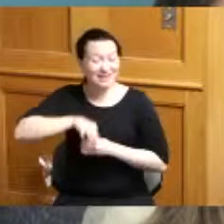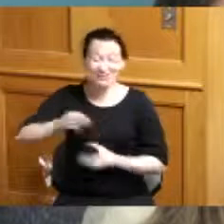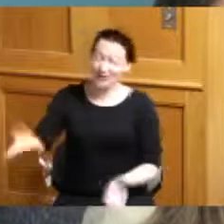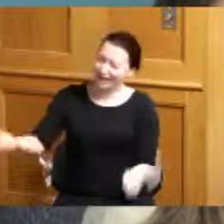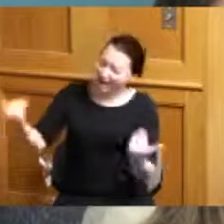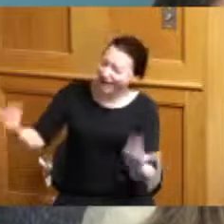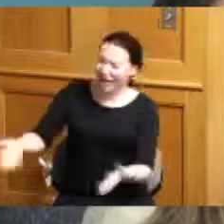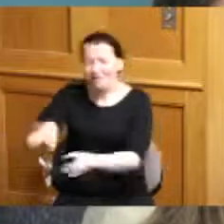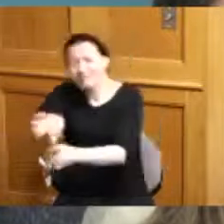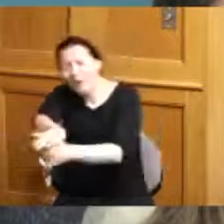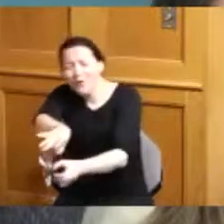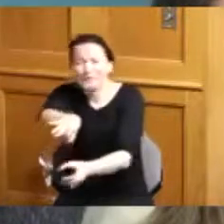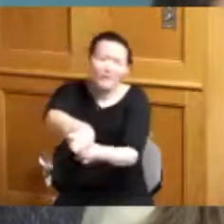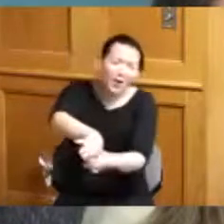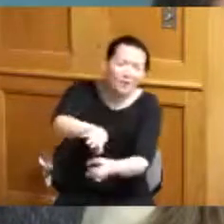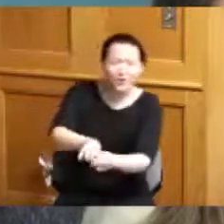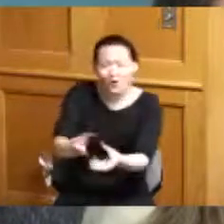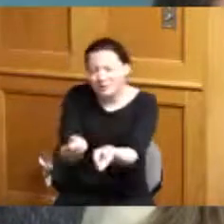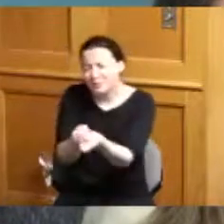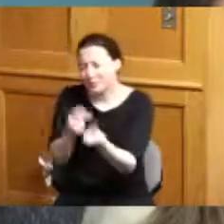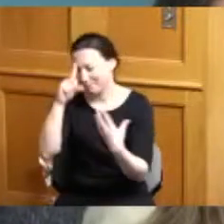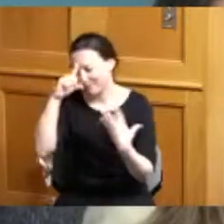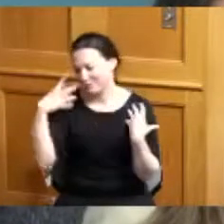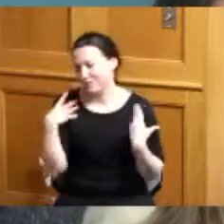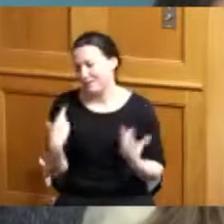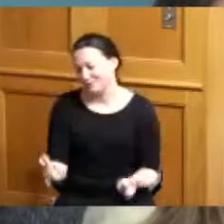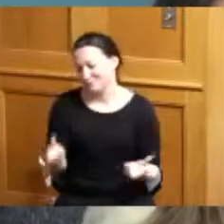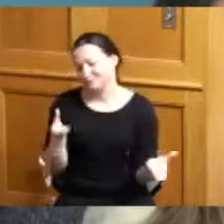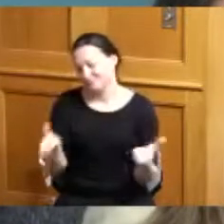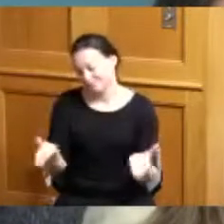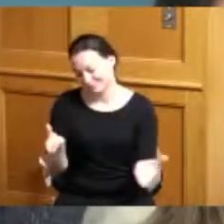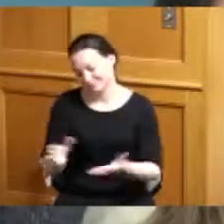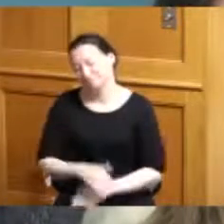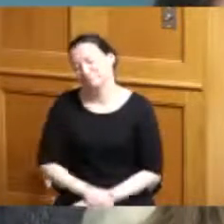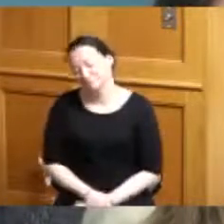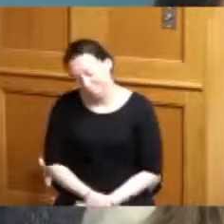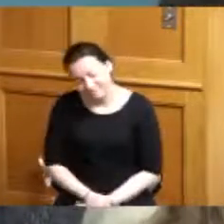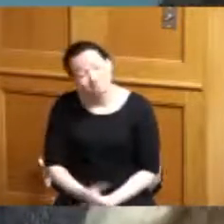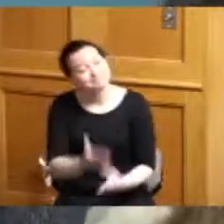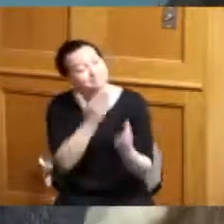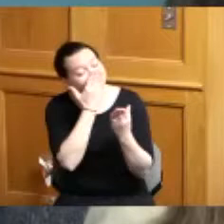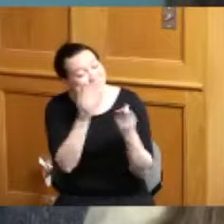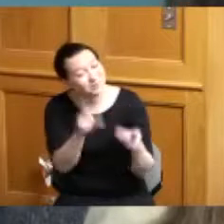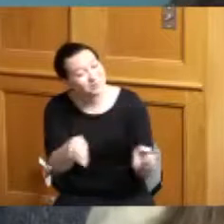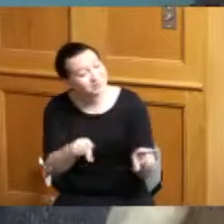people to vote for mental health services so thank you all you had anything else